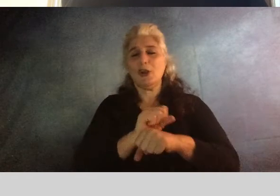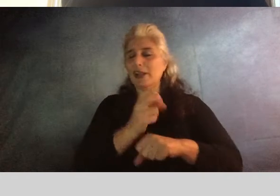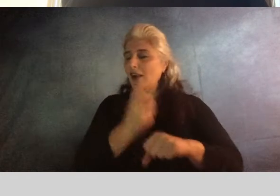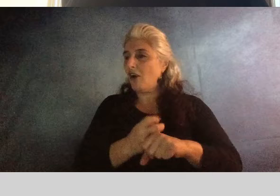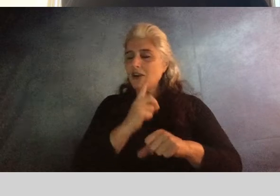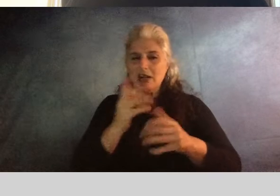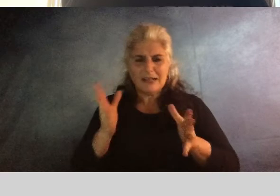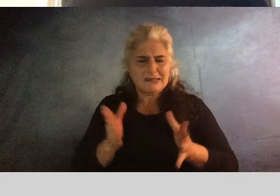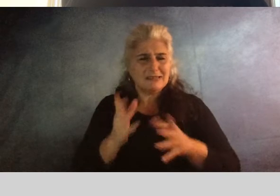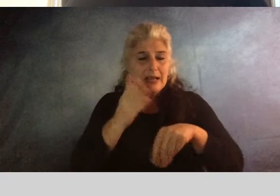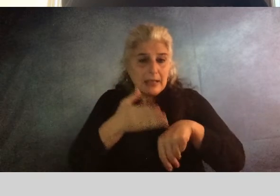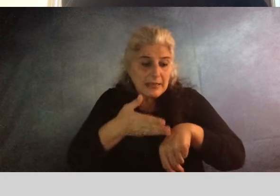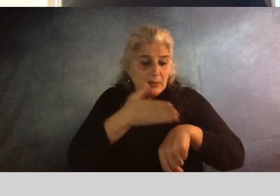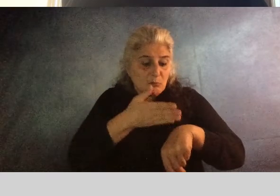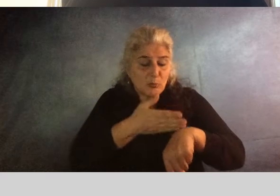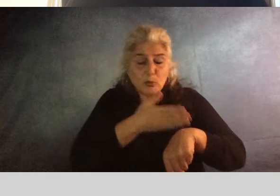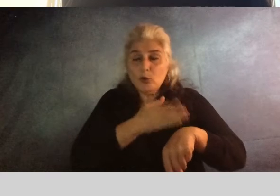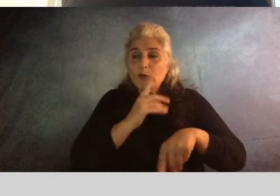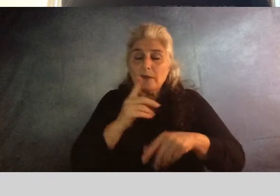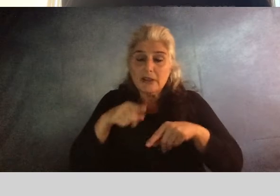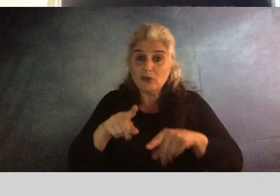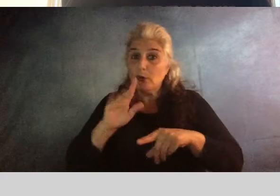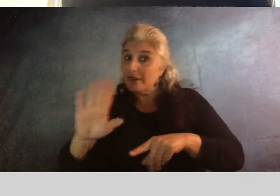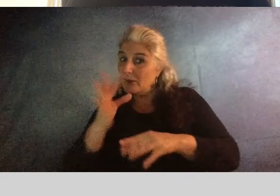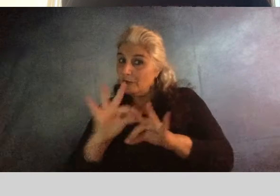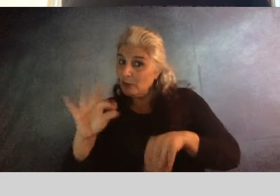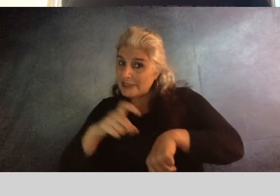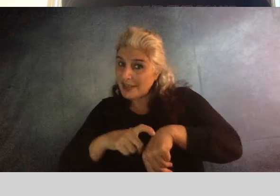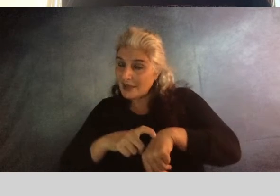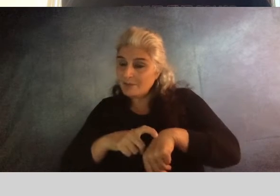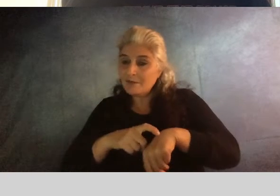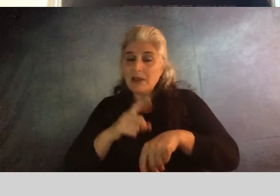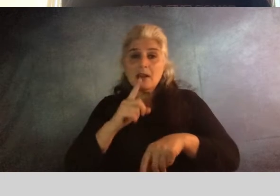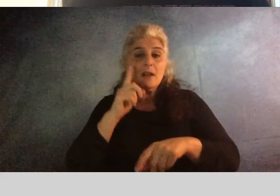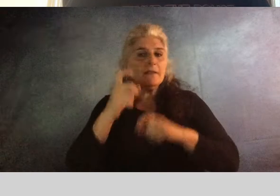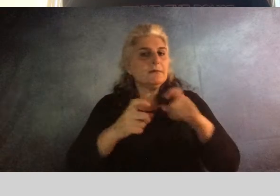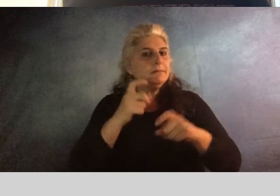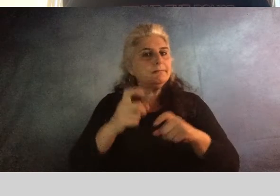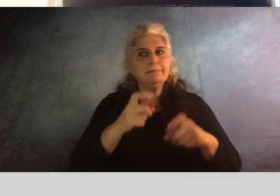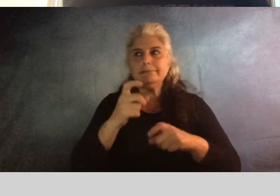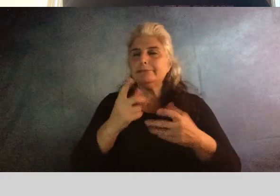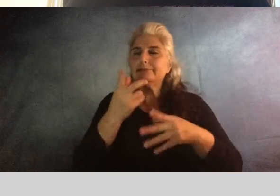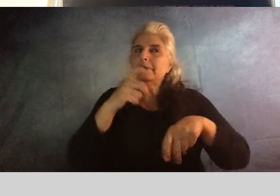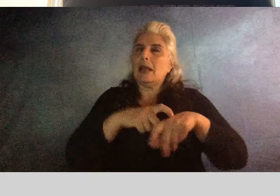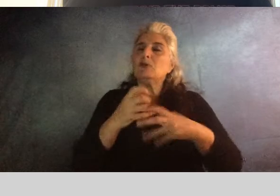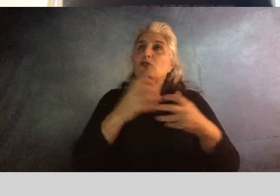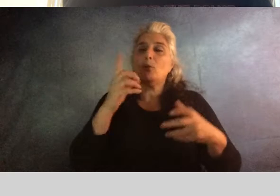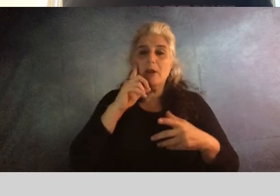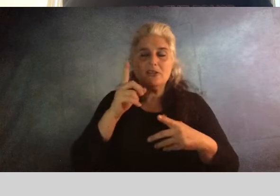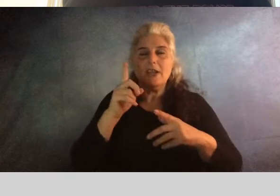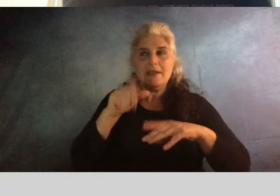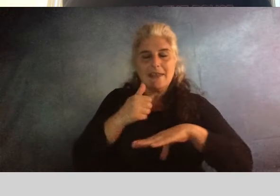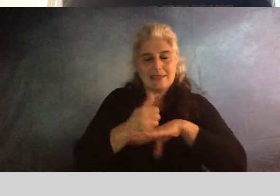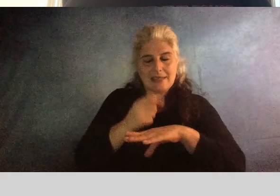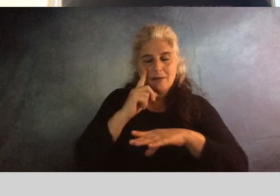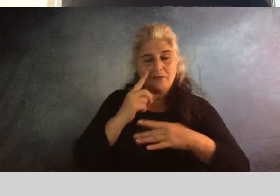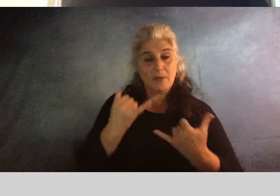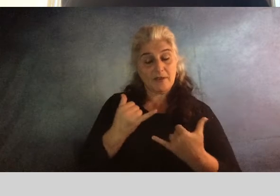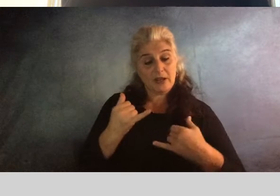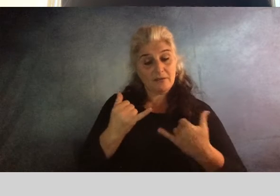incremental improvements in their free time. These contributions were invaluable to the initial development of Warehouse and the current functioning of PyPI.